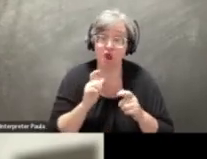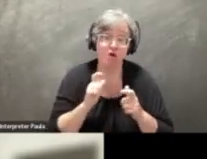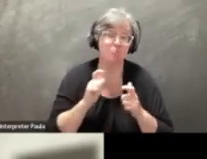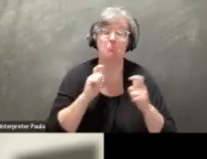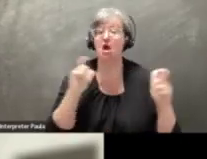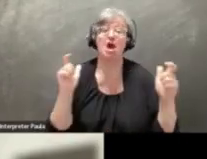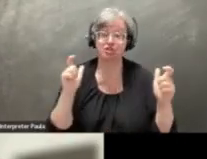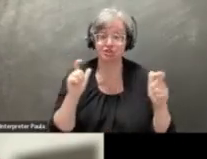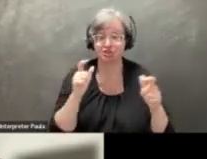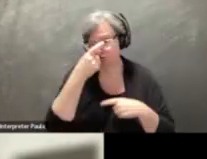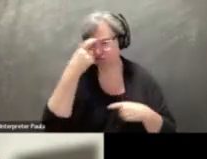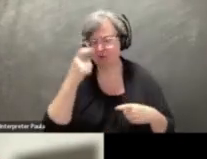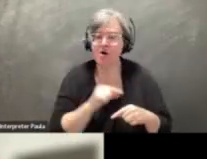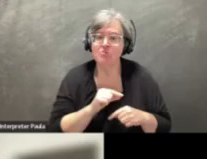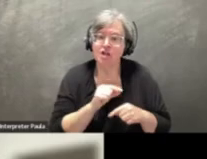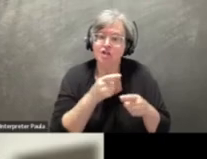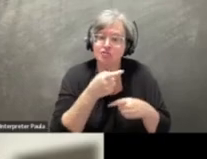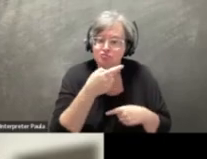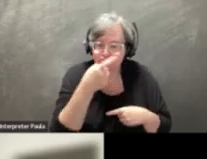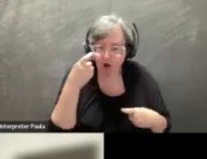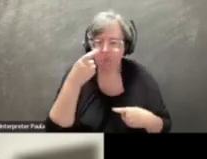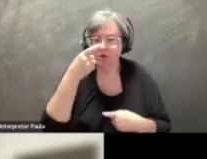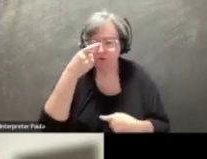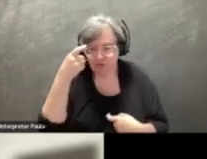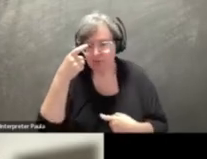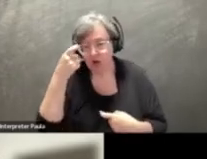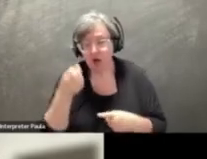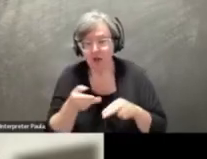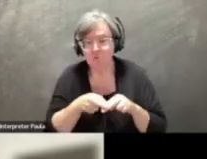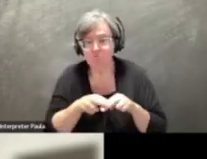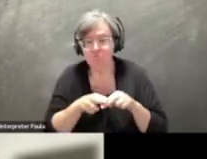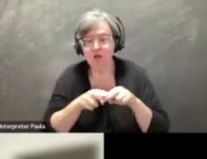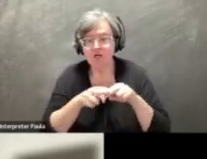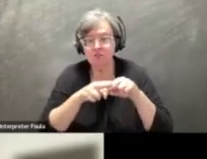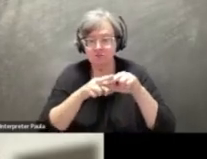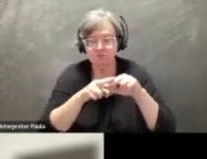of from trauma, but it is traumatic, and it builds up over time and then results in those